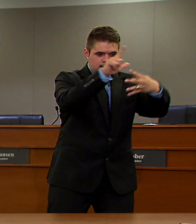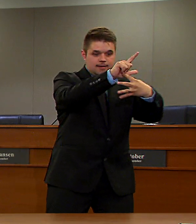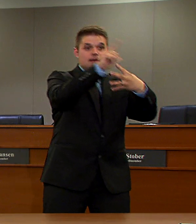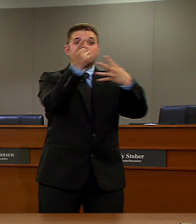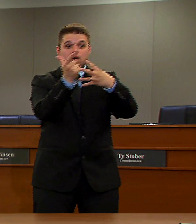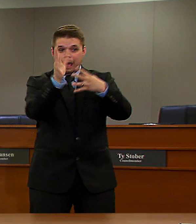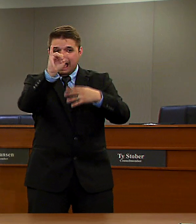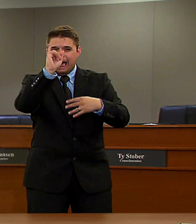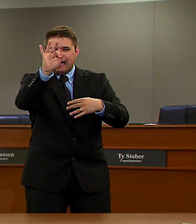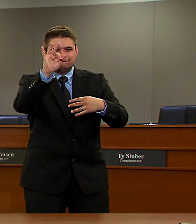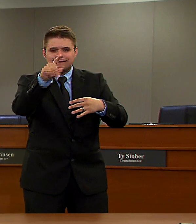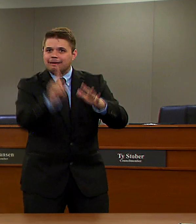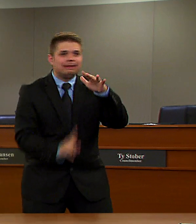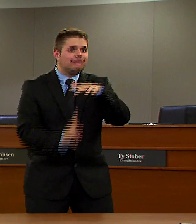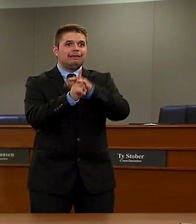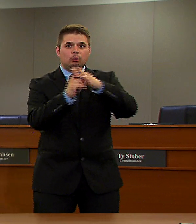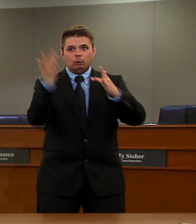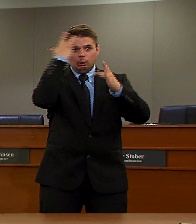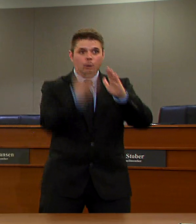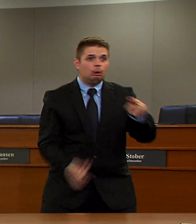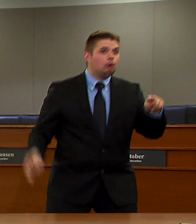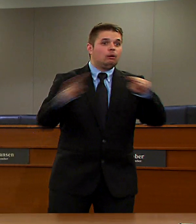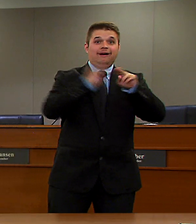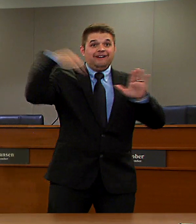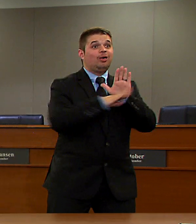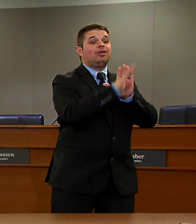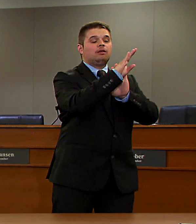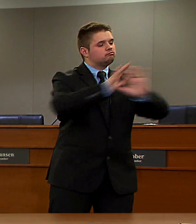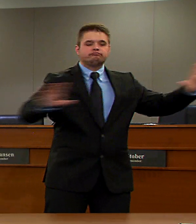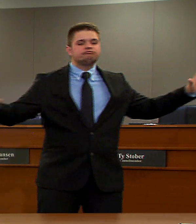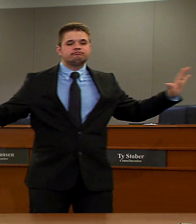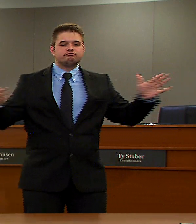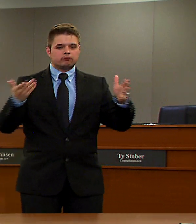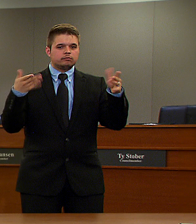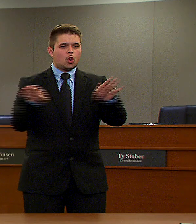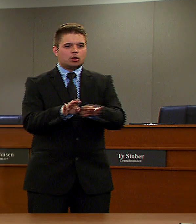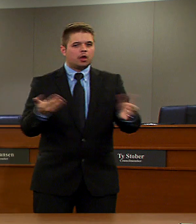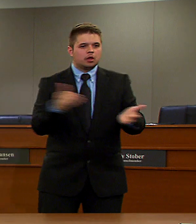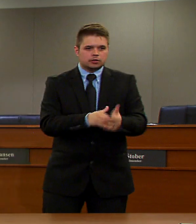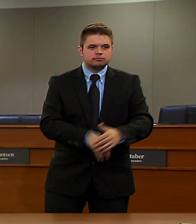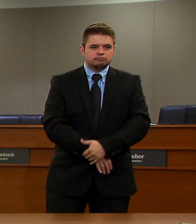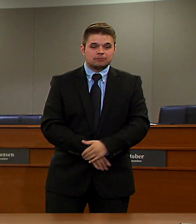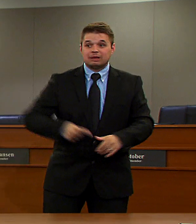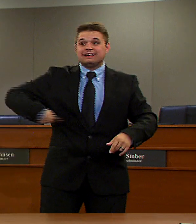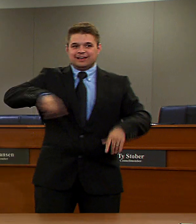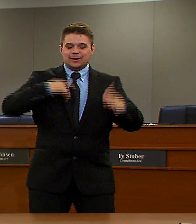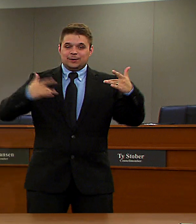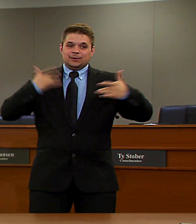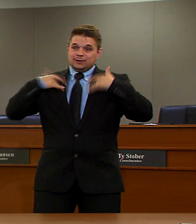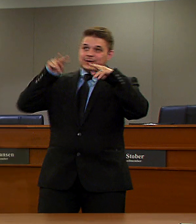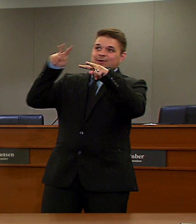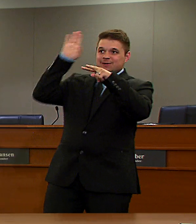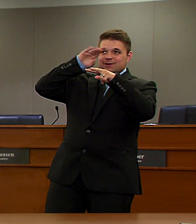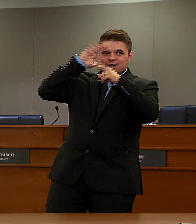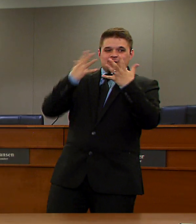been waiting for, and we're all eagerly looking forward to seeing our businesses open and all of our residents getting